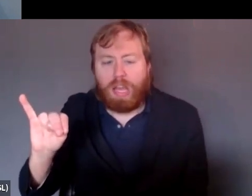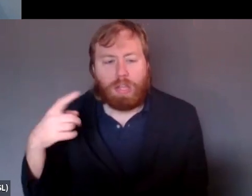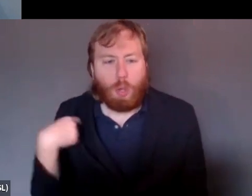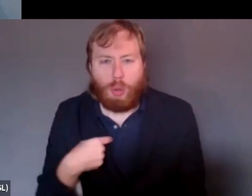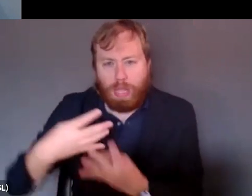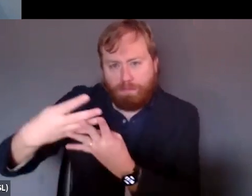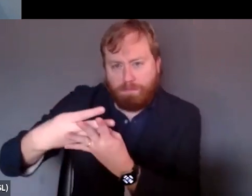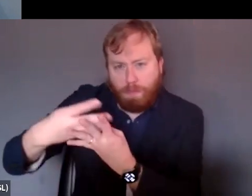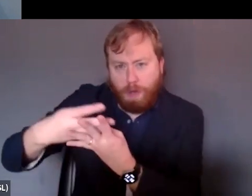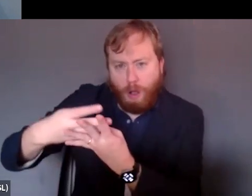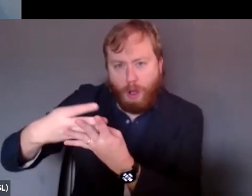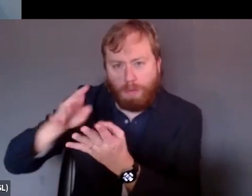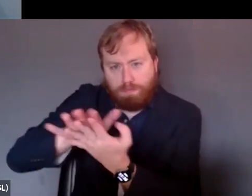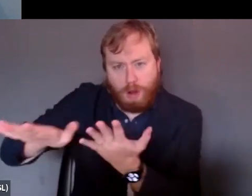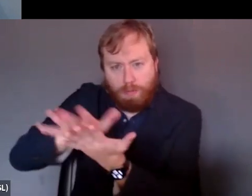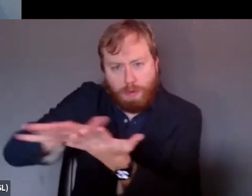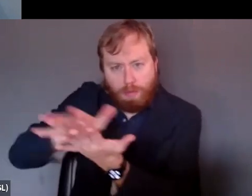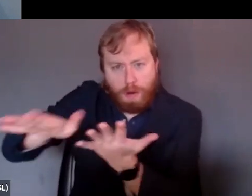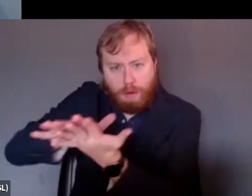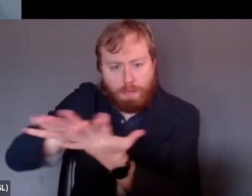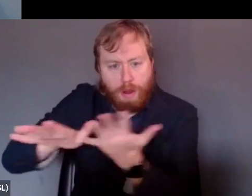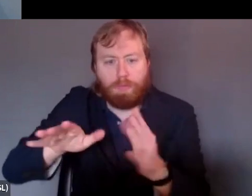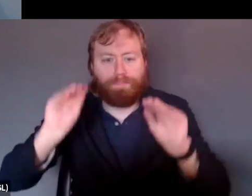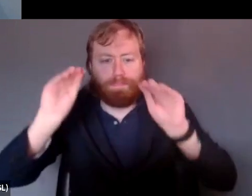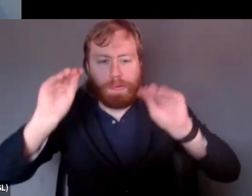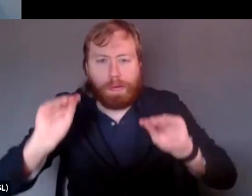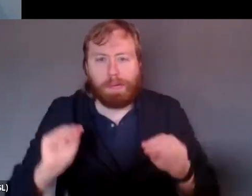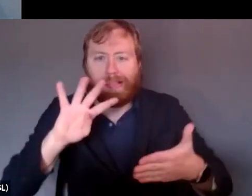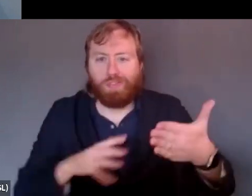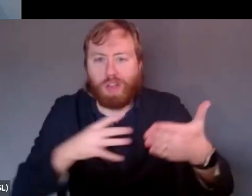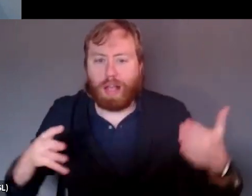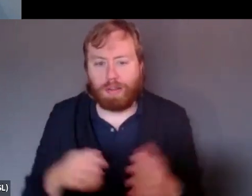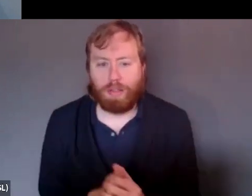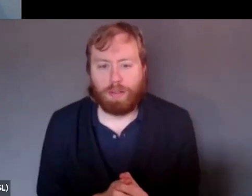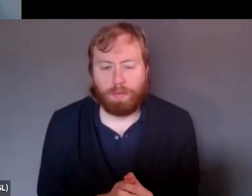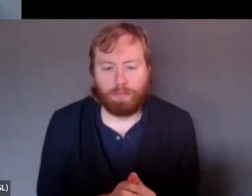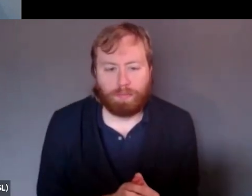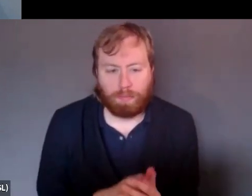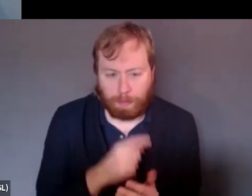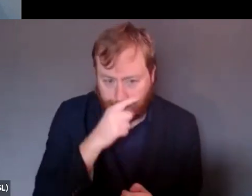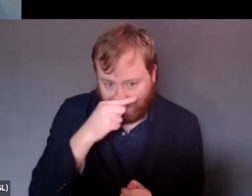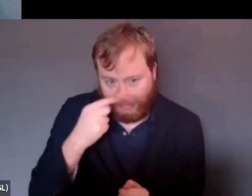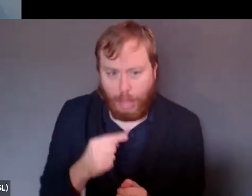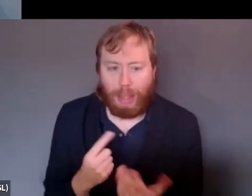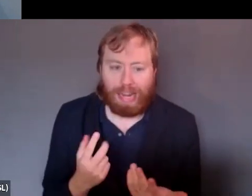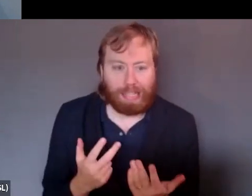but they make little changes all the time. We built some really nice systems for them to import a new CSV, test it first and see it,